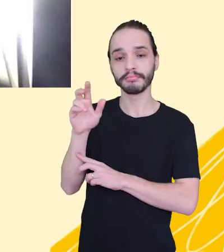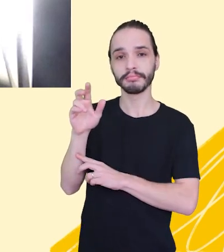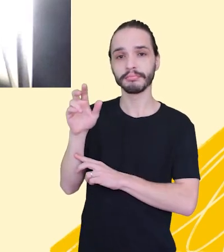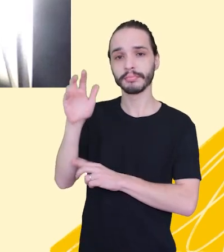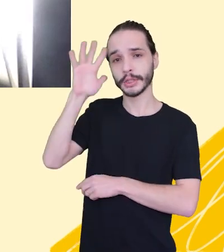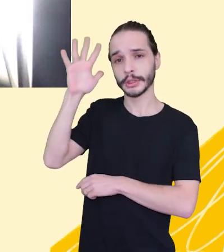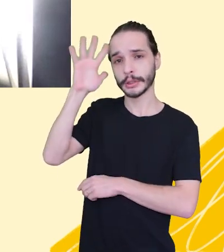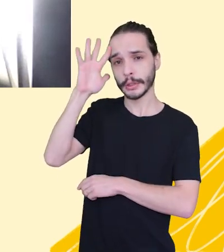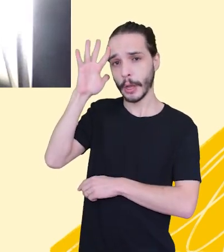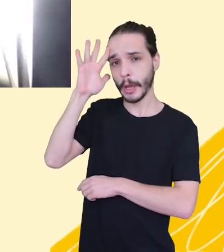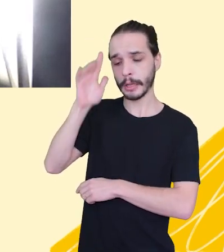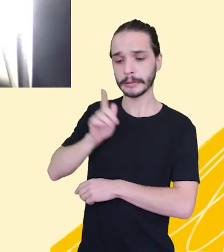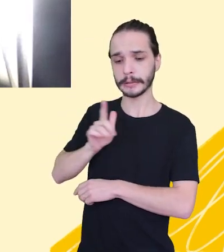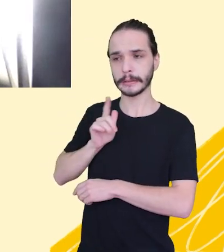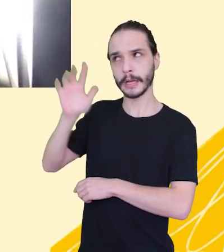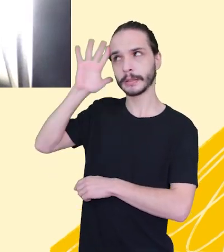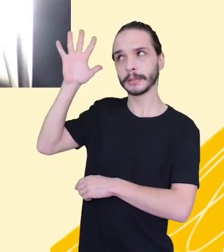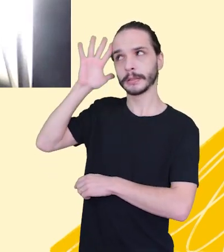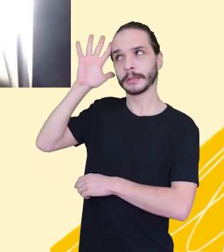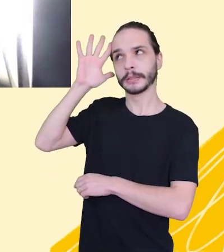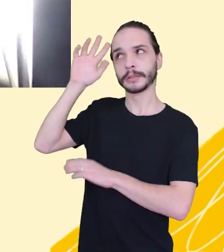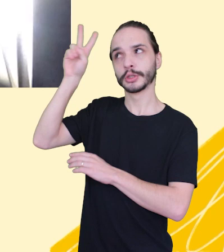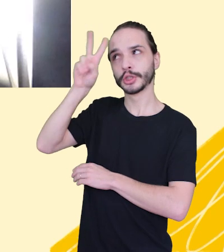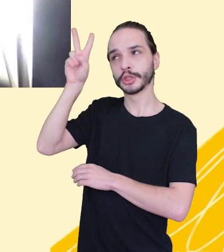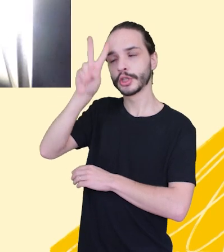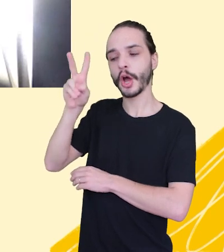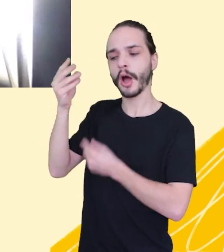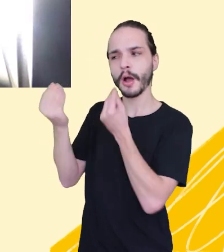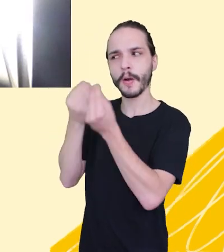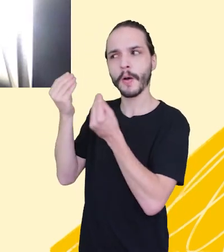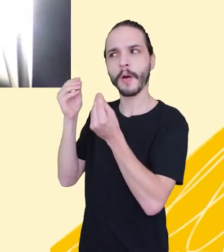having the story in mind and then starting to write.